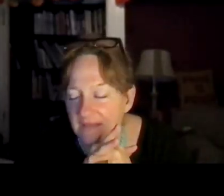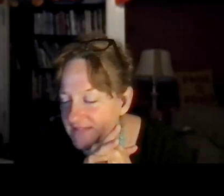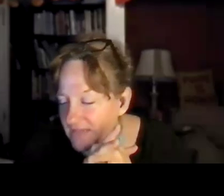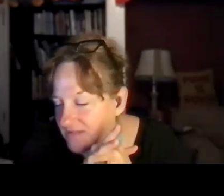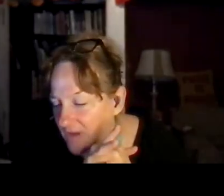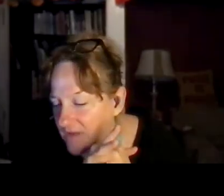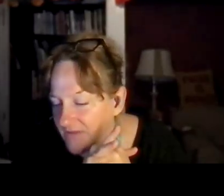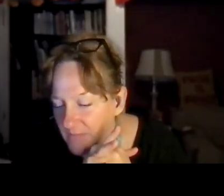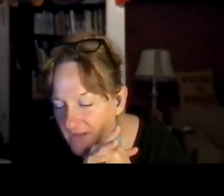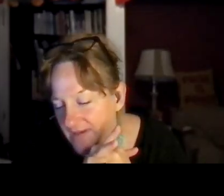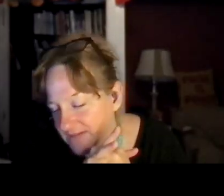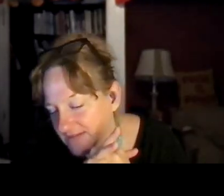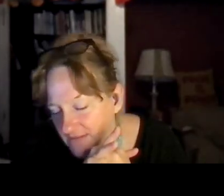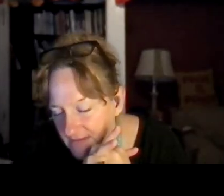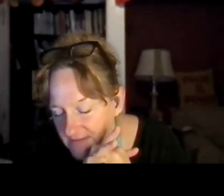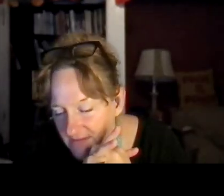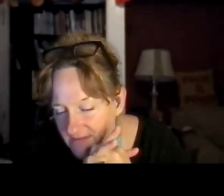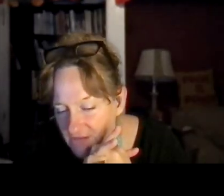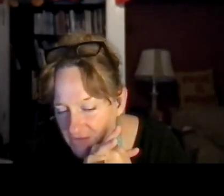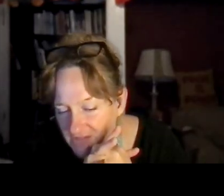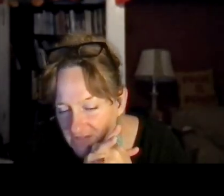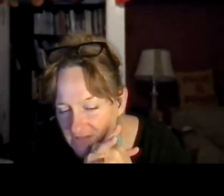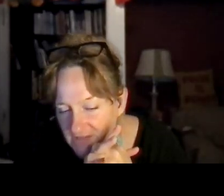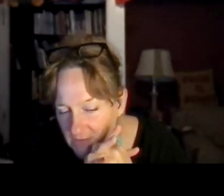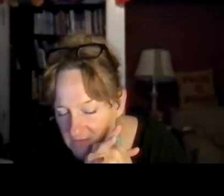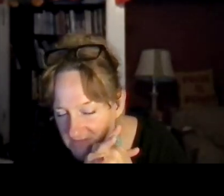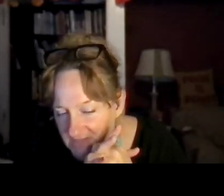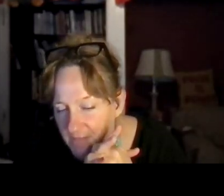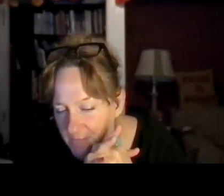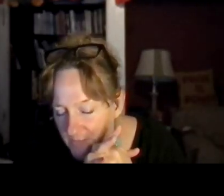Meriah: it still is relevant because it's it's choosing to to see if